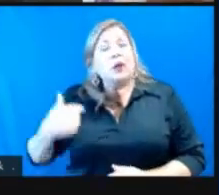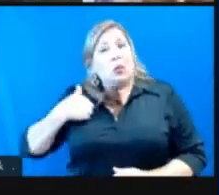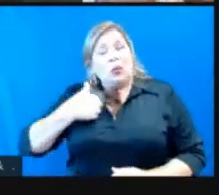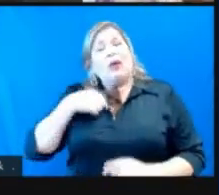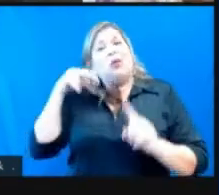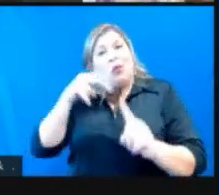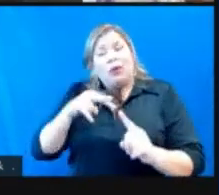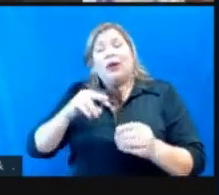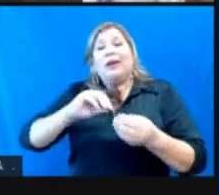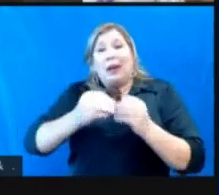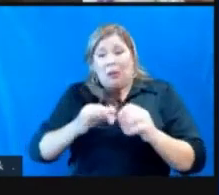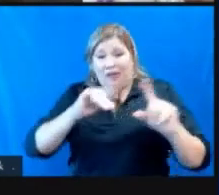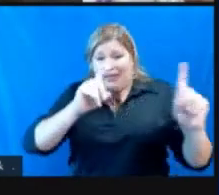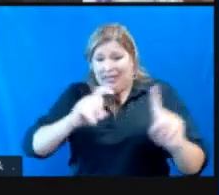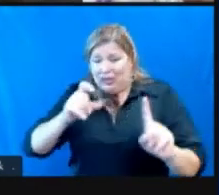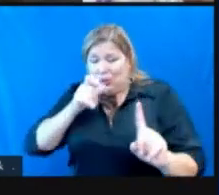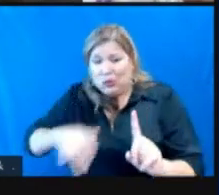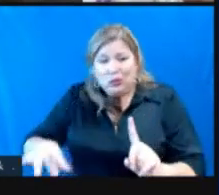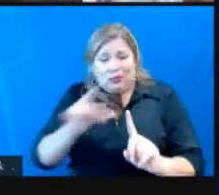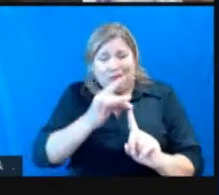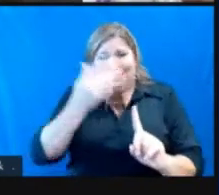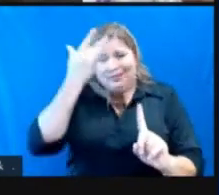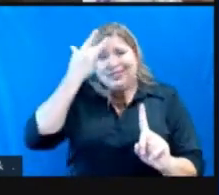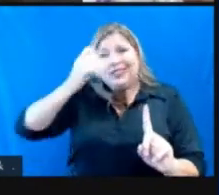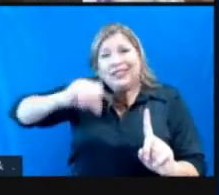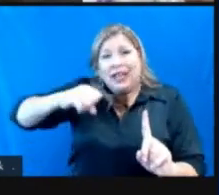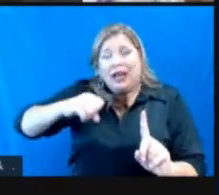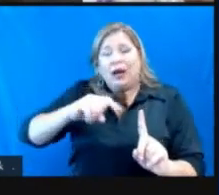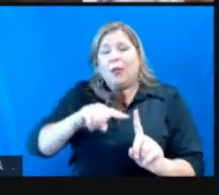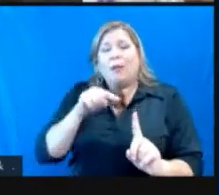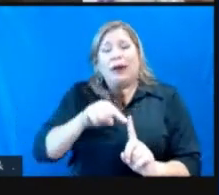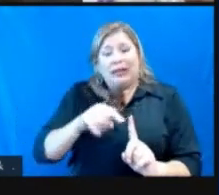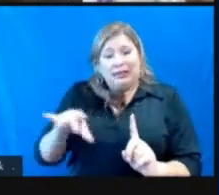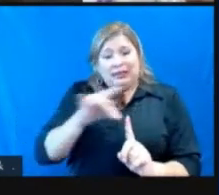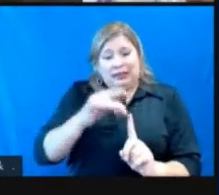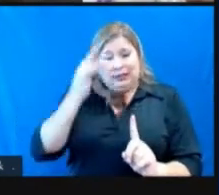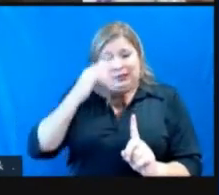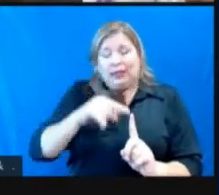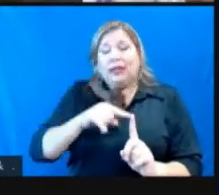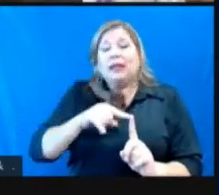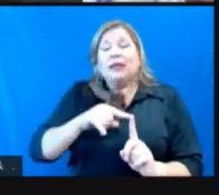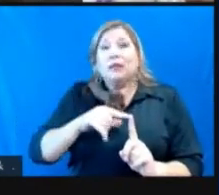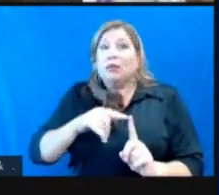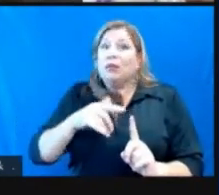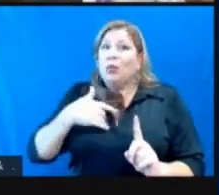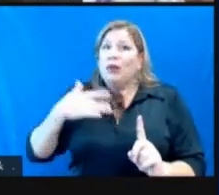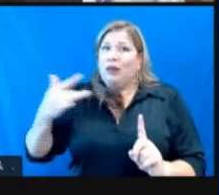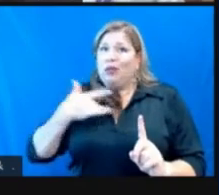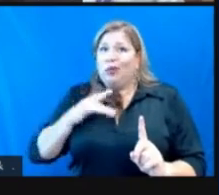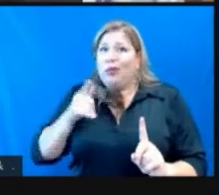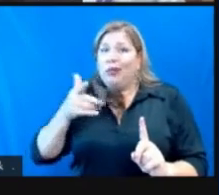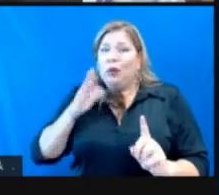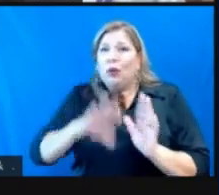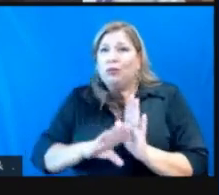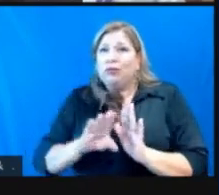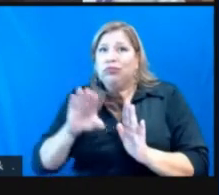But this notion of rate of rise in two weeks to have a 52% increase is quite concerning to us across the state